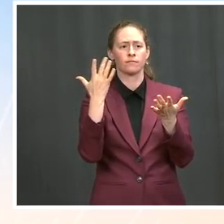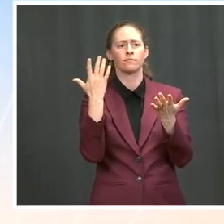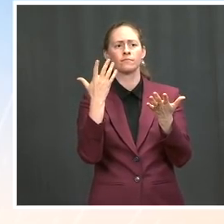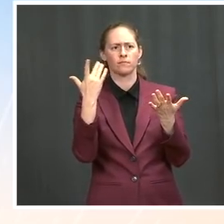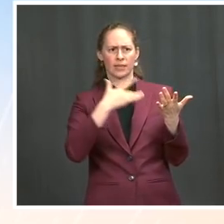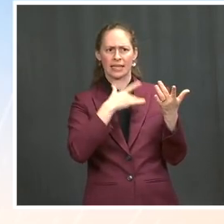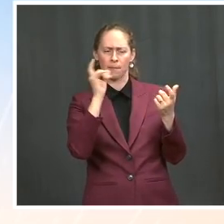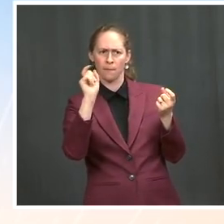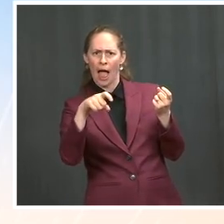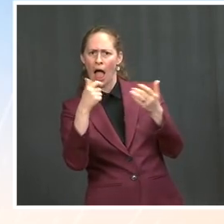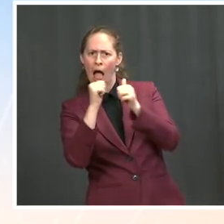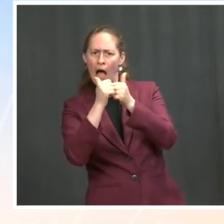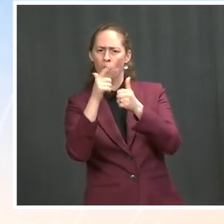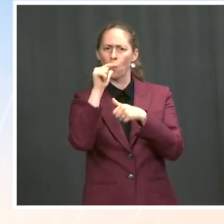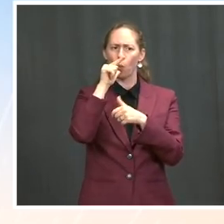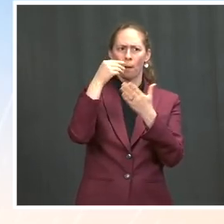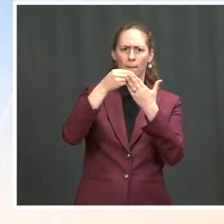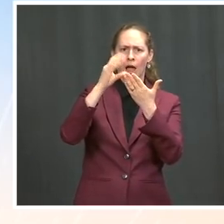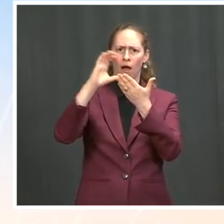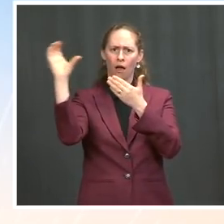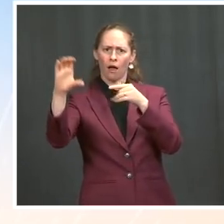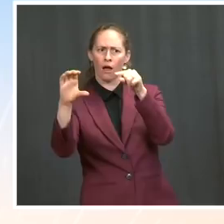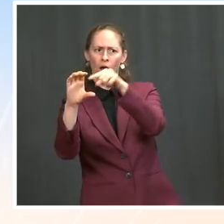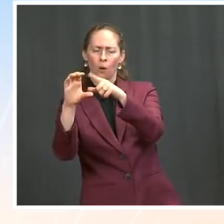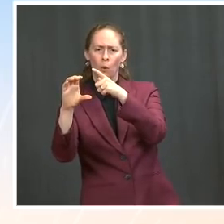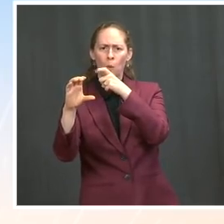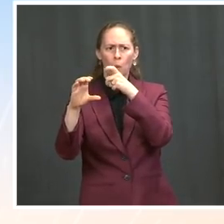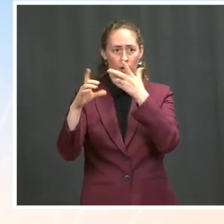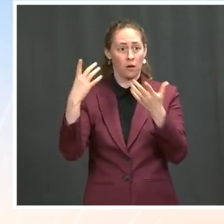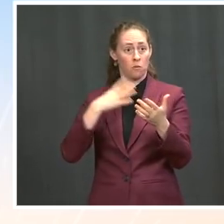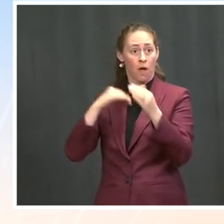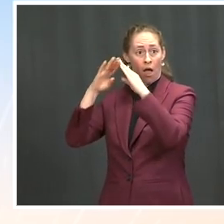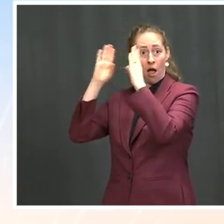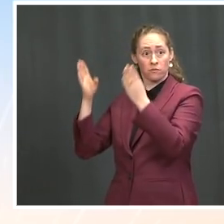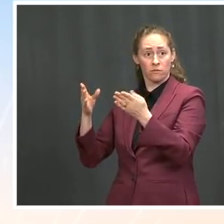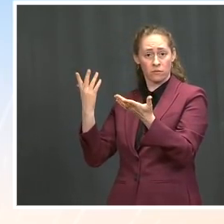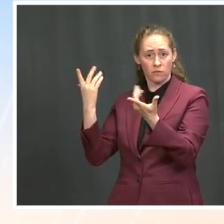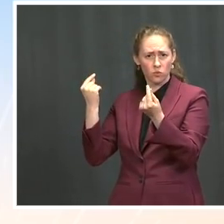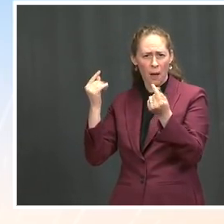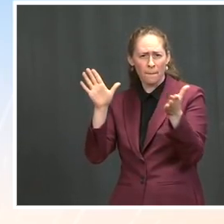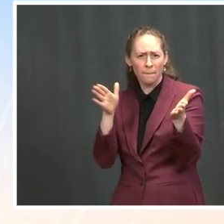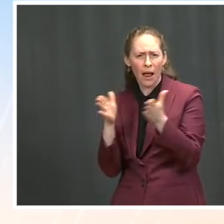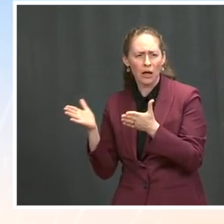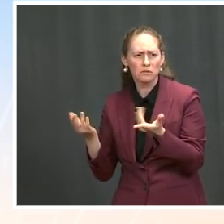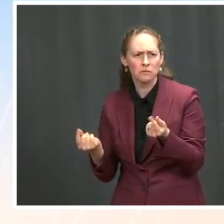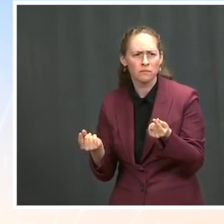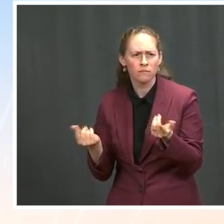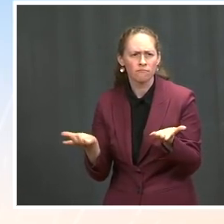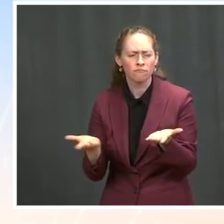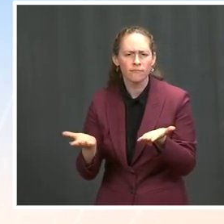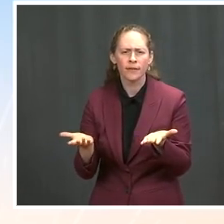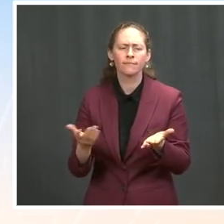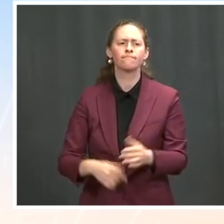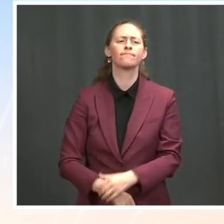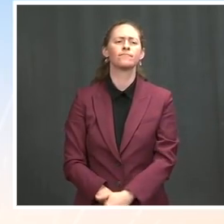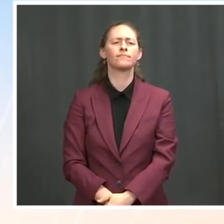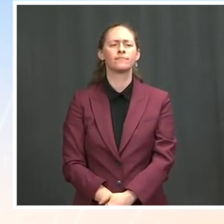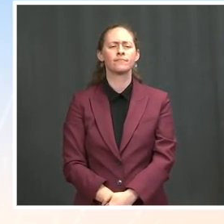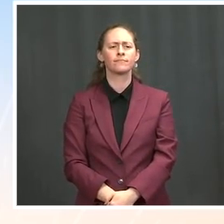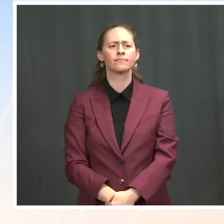what payfors would the White House be open to? Specifically, some have raised potentially using leftover CARES